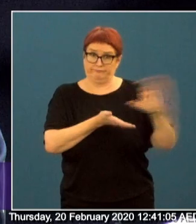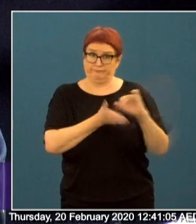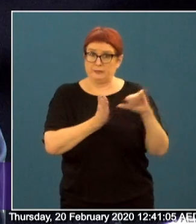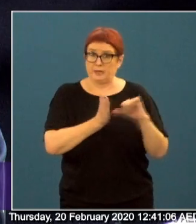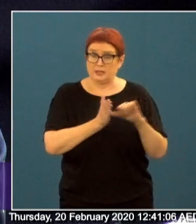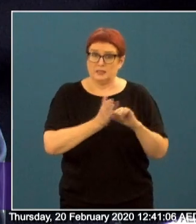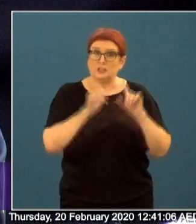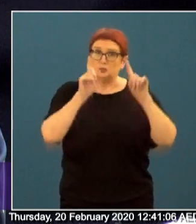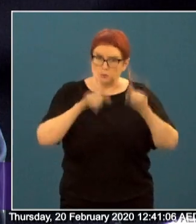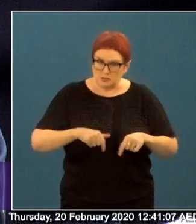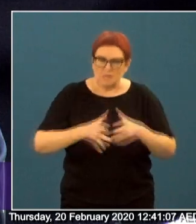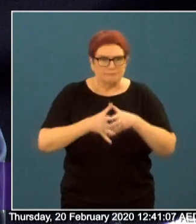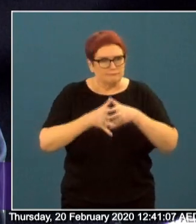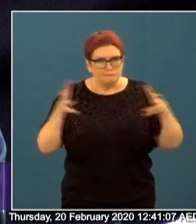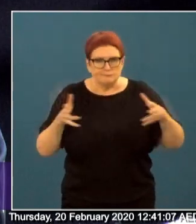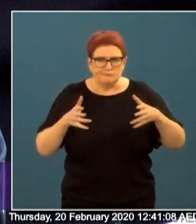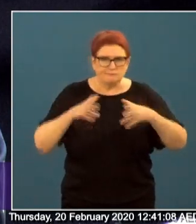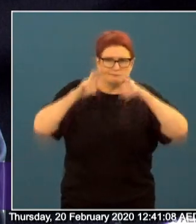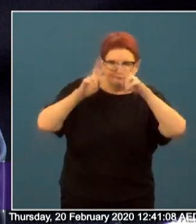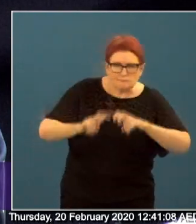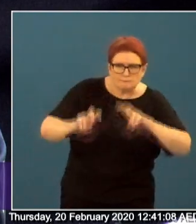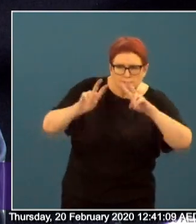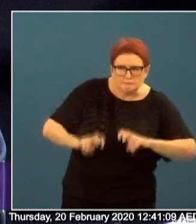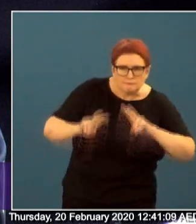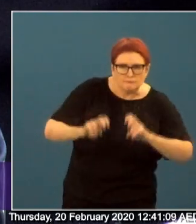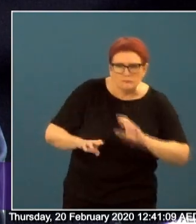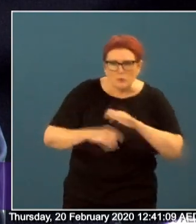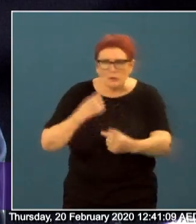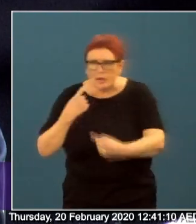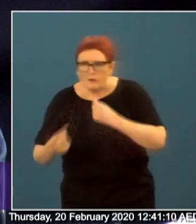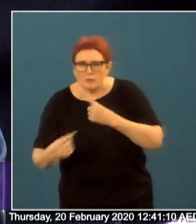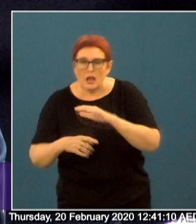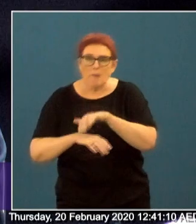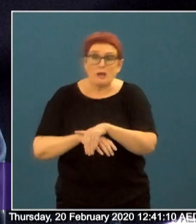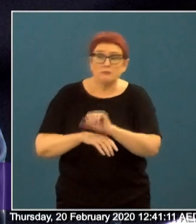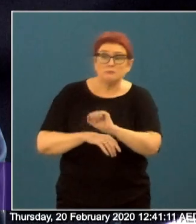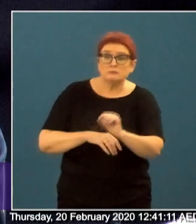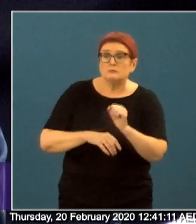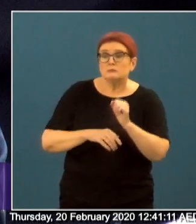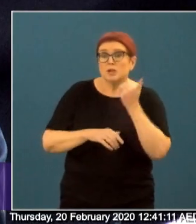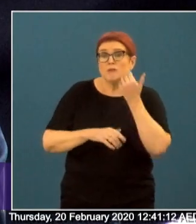a very significant interrogation of data related to health outcomes, whole of health outcomes,